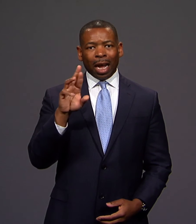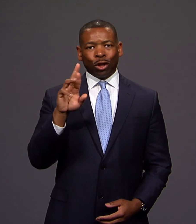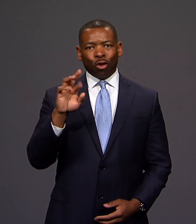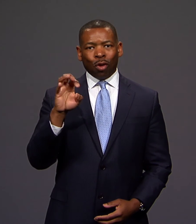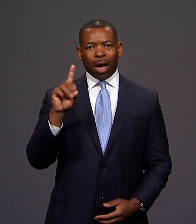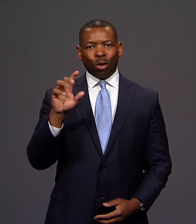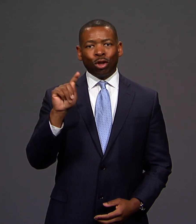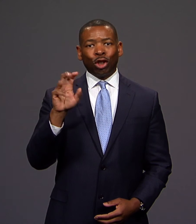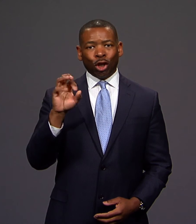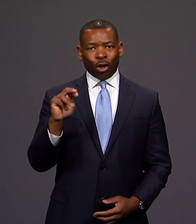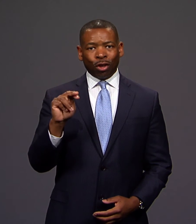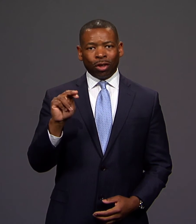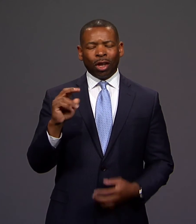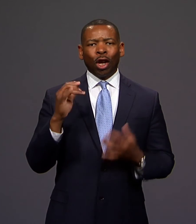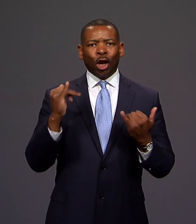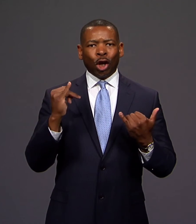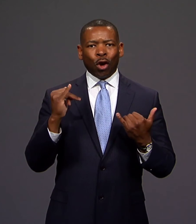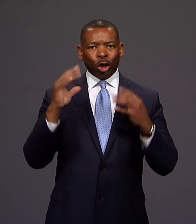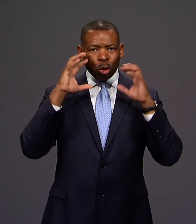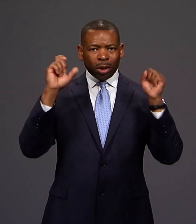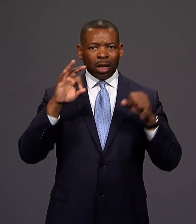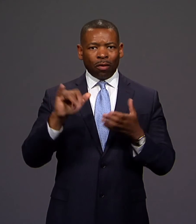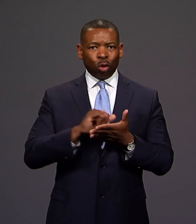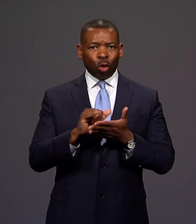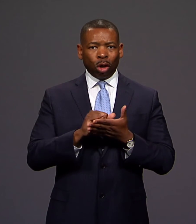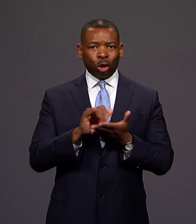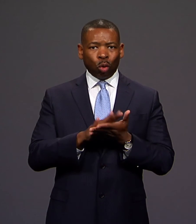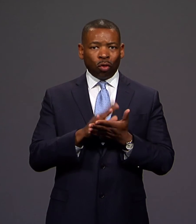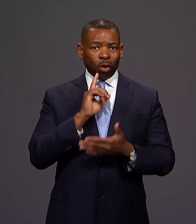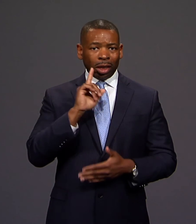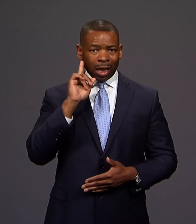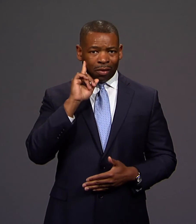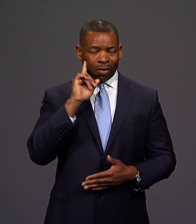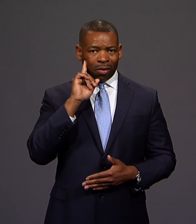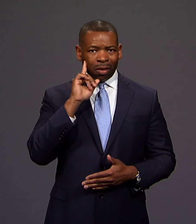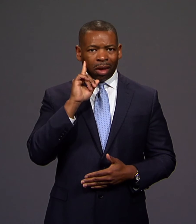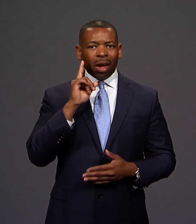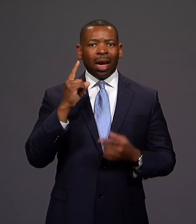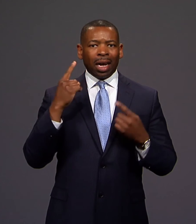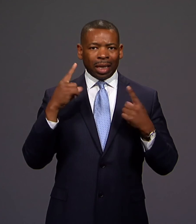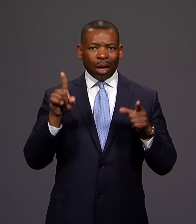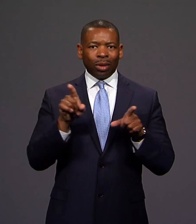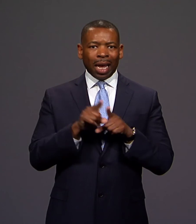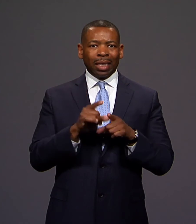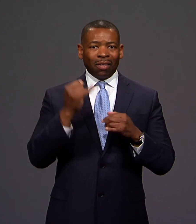Dr. Ronald Stern, current superintendent of the New York School for the Deaf, was announced